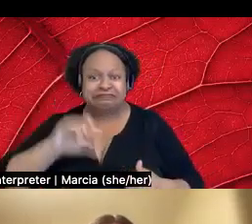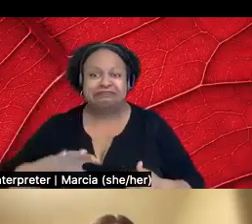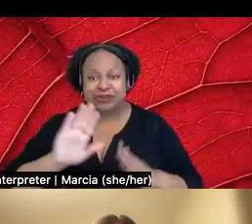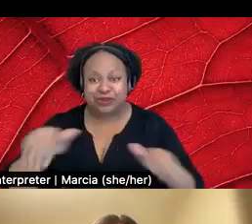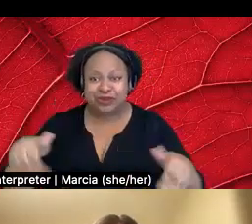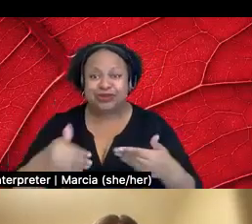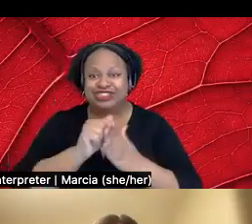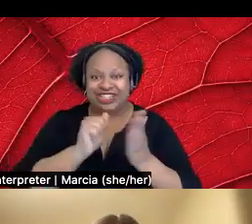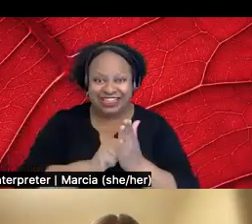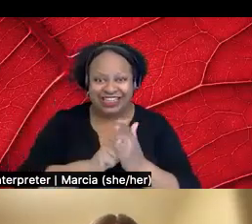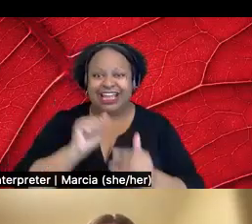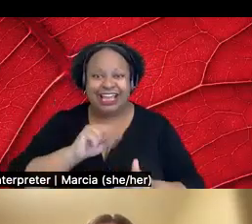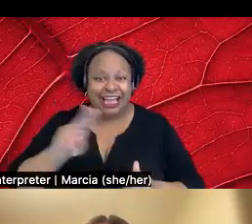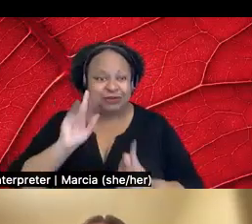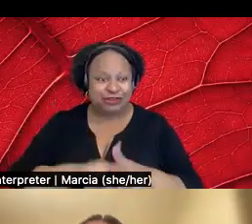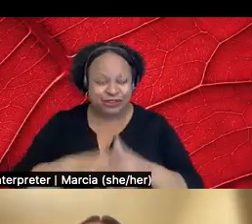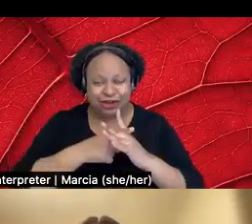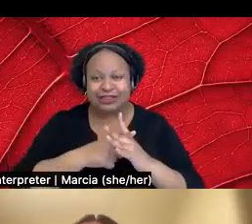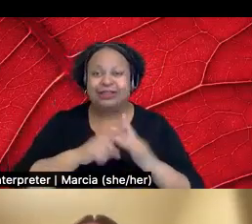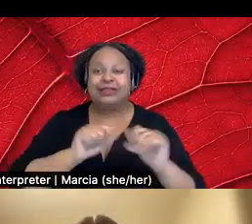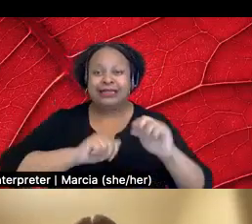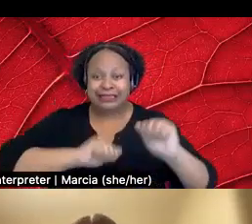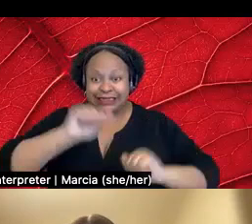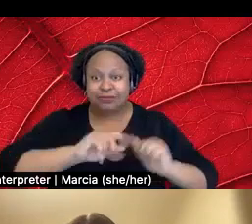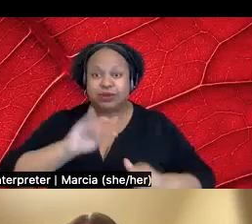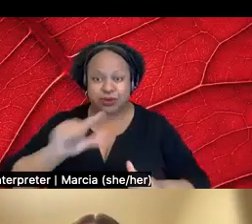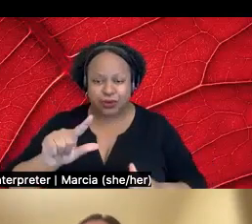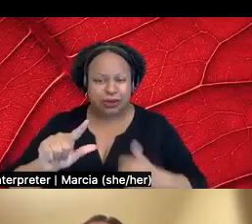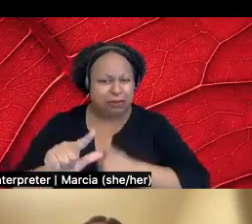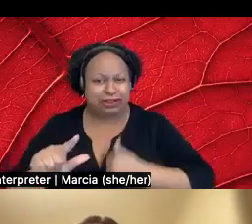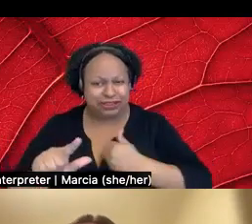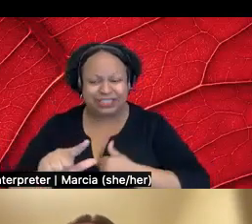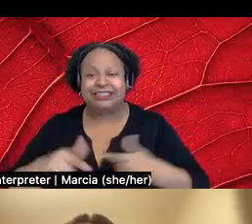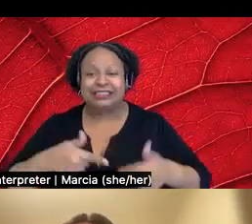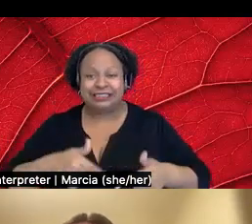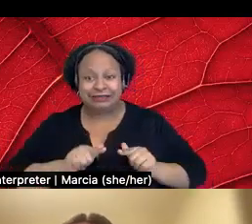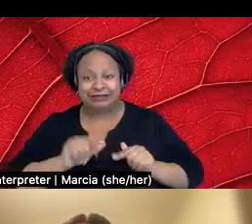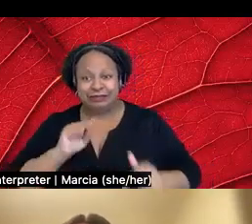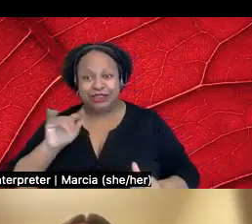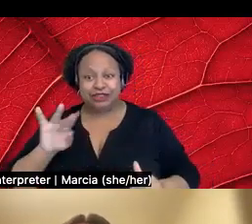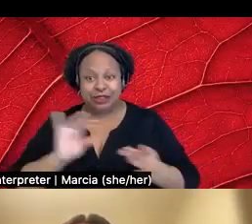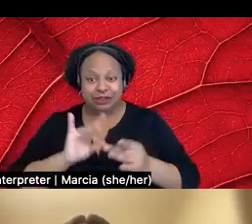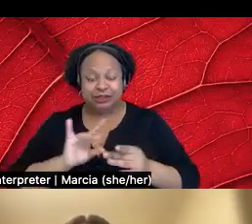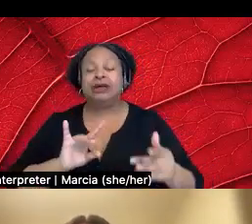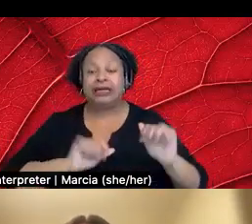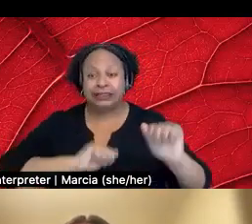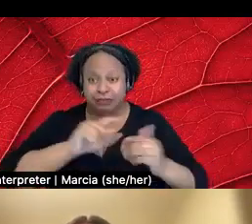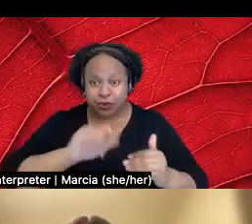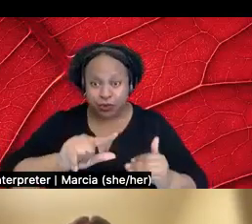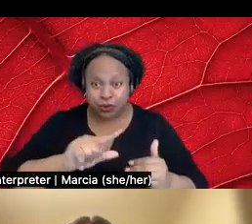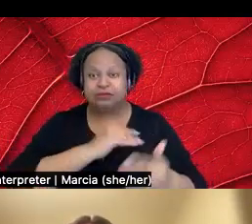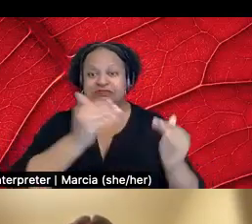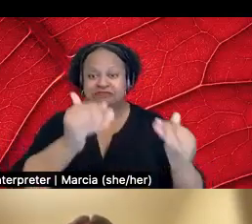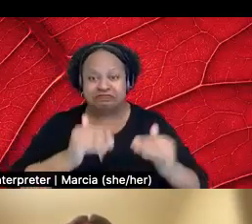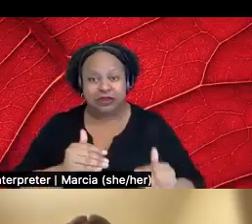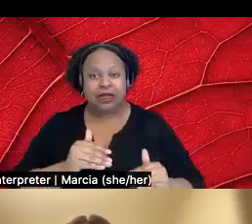Anna is going to start us off with some of the assessment tools, my apologies. And then we will talk a little bit about some clinical interviews and considerations.